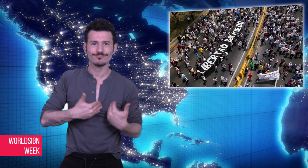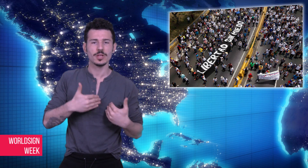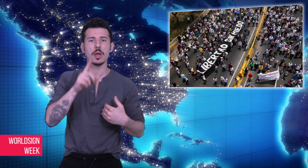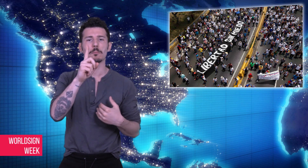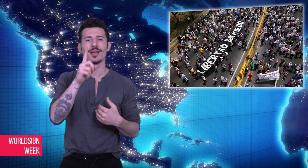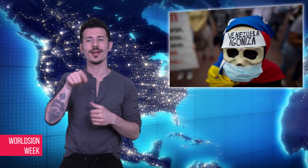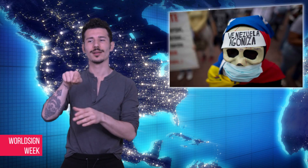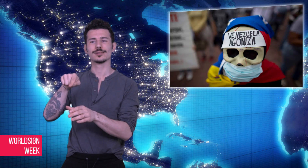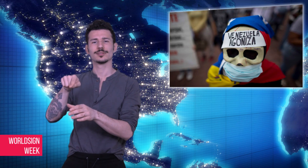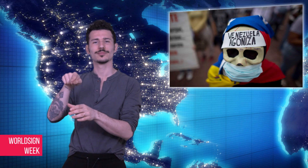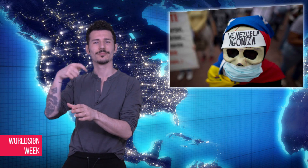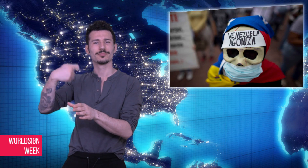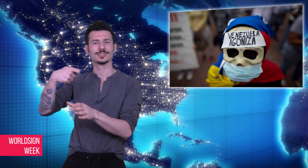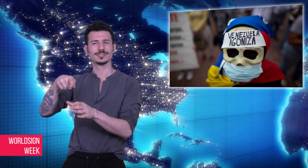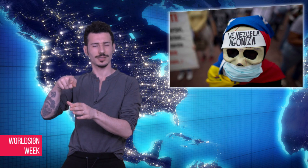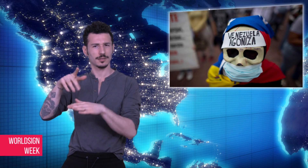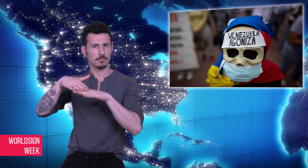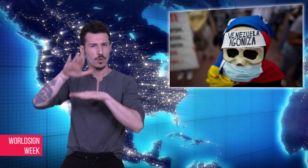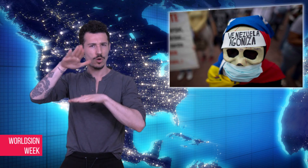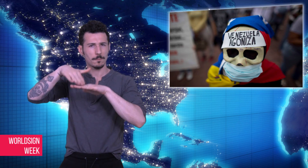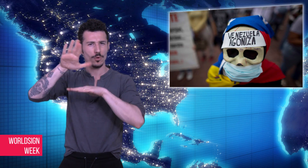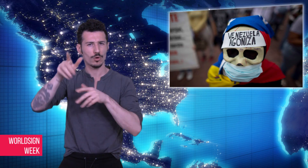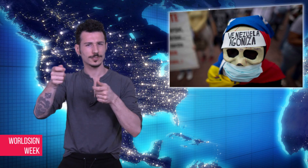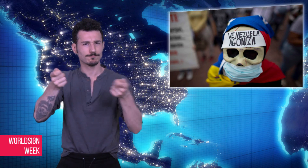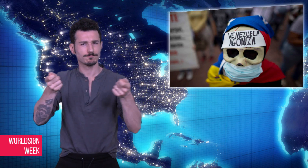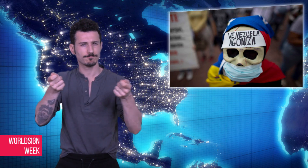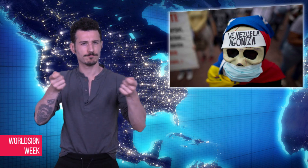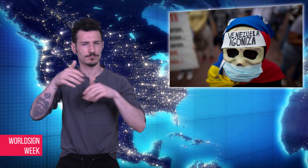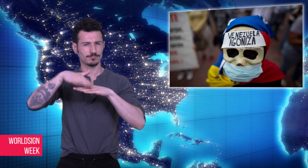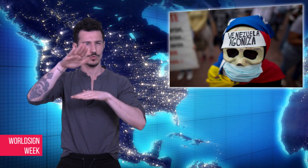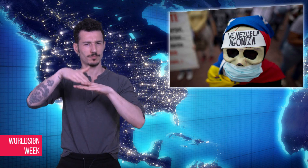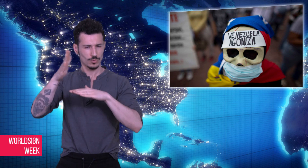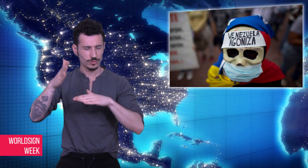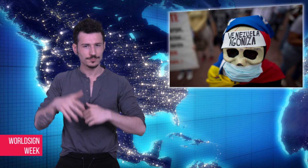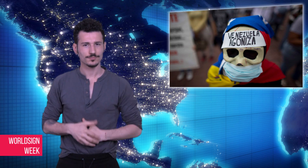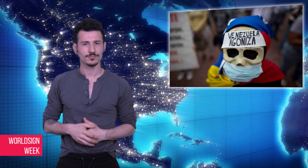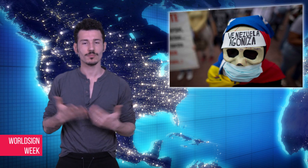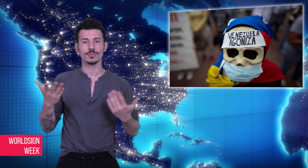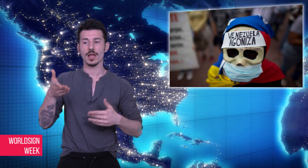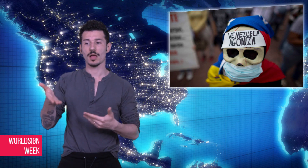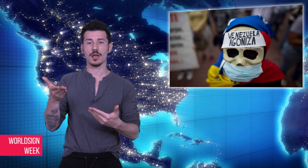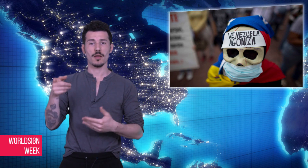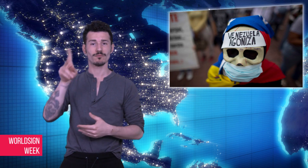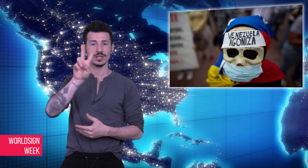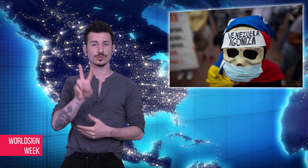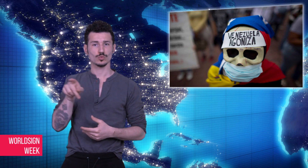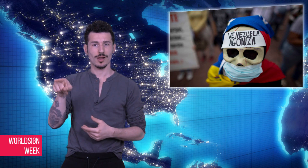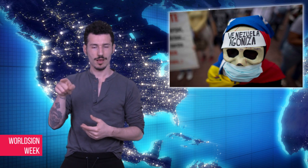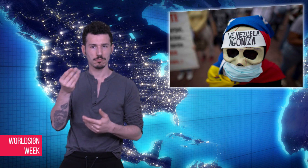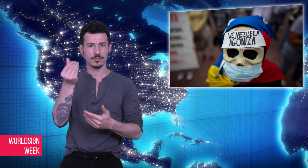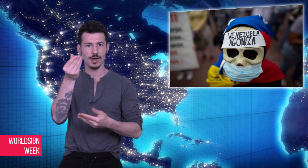and the Venezuelan economy has deteriorated rapidly, with